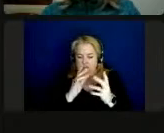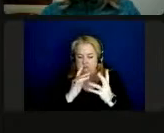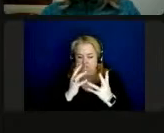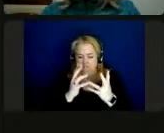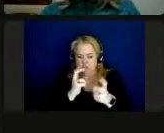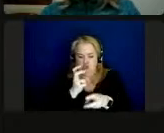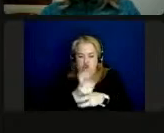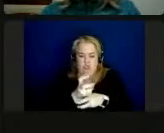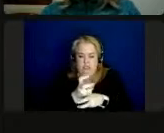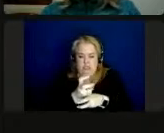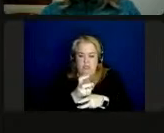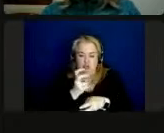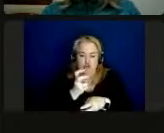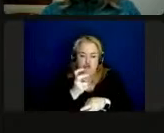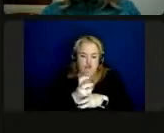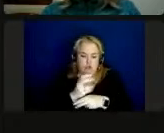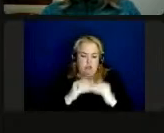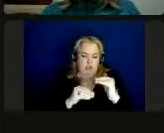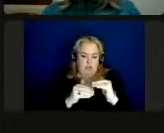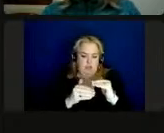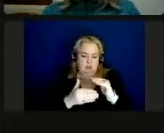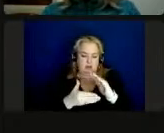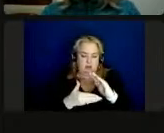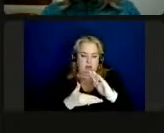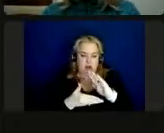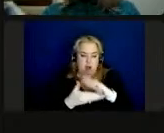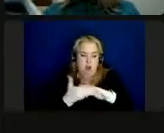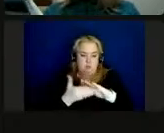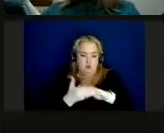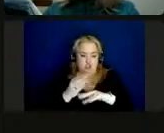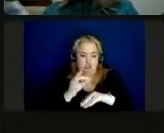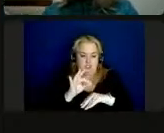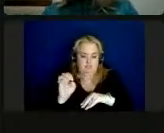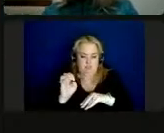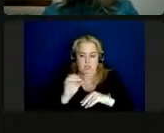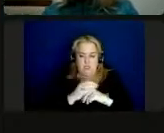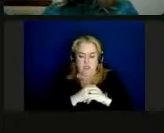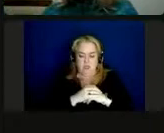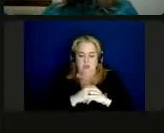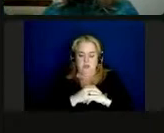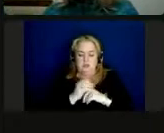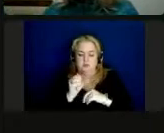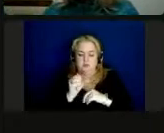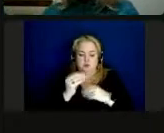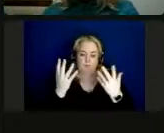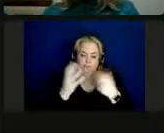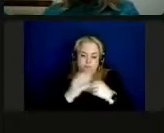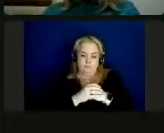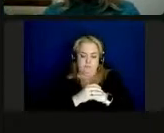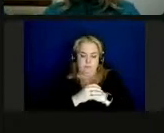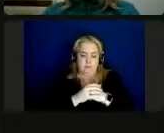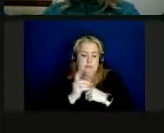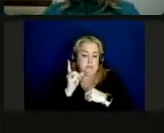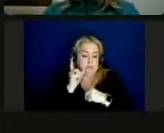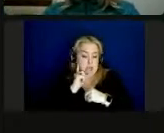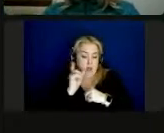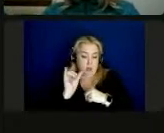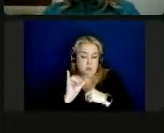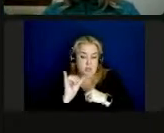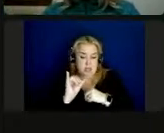AND I I JUST THINK THAT THIS IS A BIT TRICKIER THAN CERTAIN